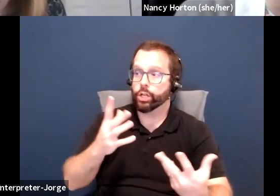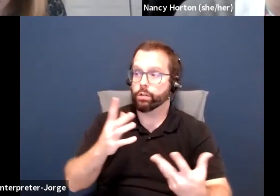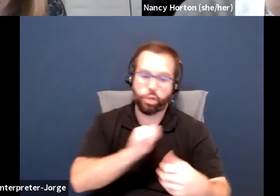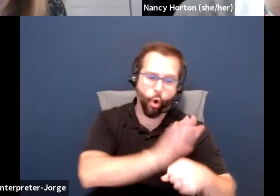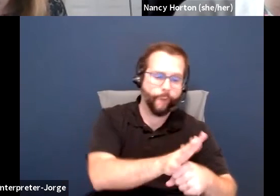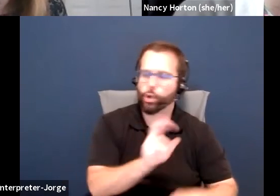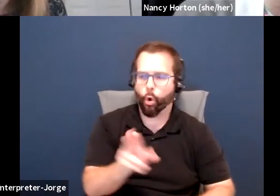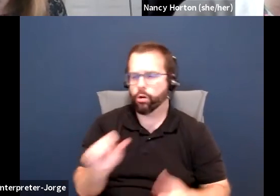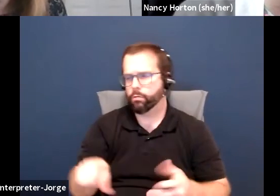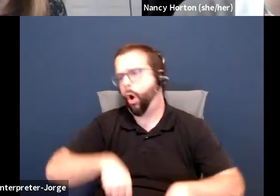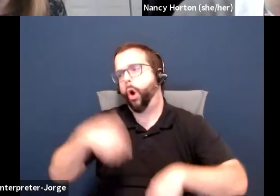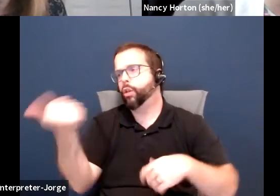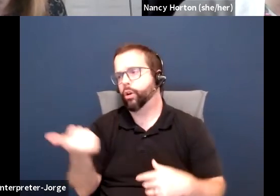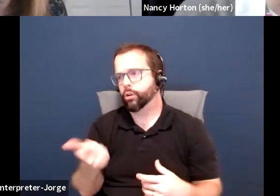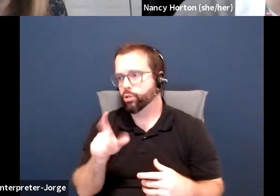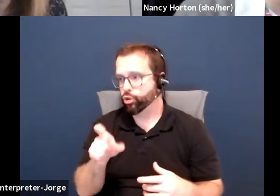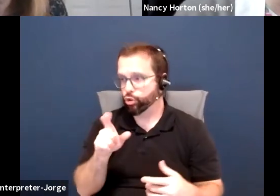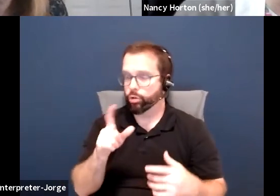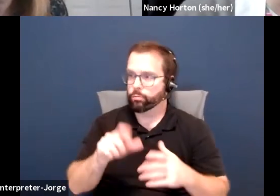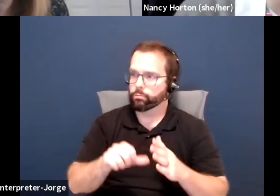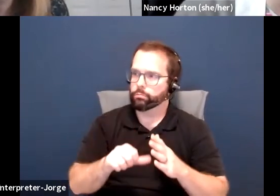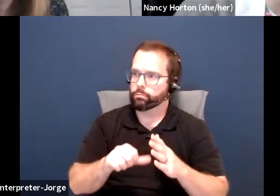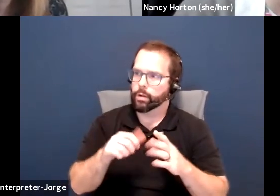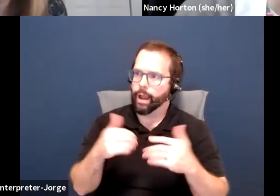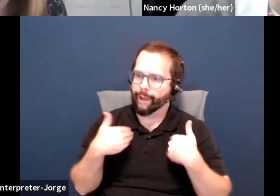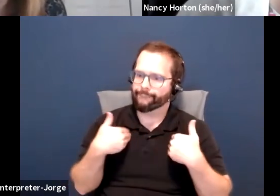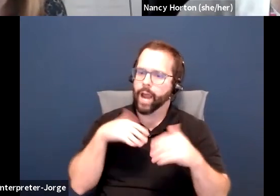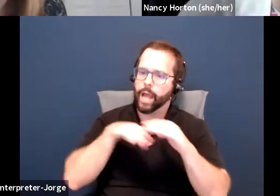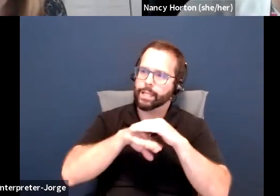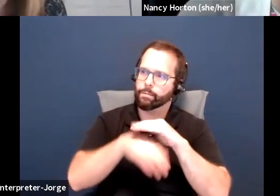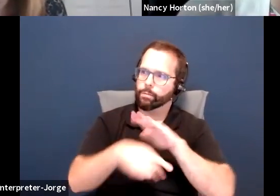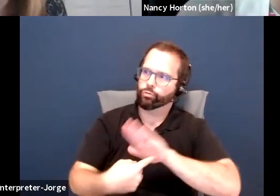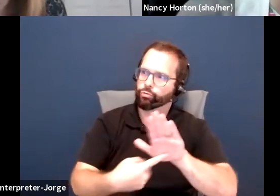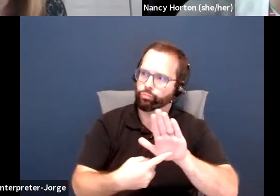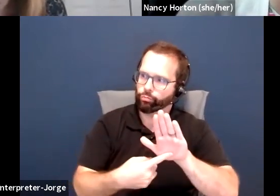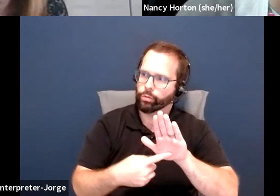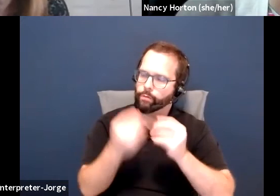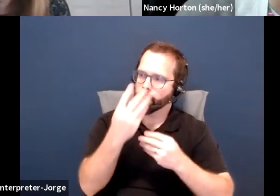important to remember, whenever putting out any new information at all, whether